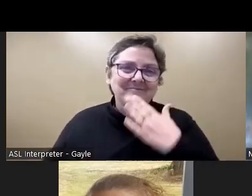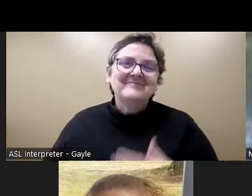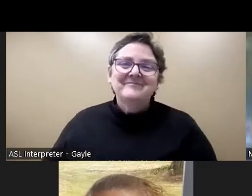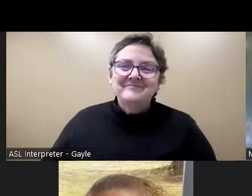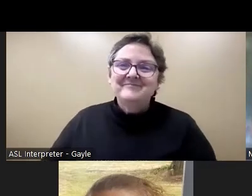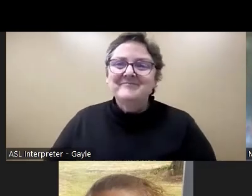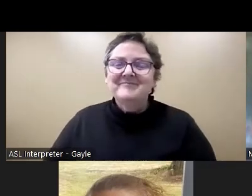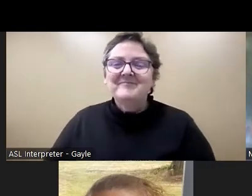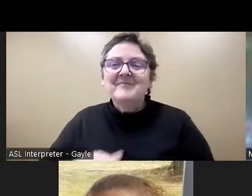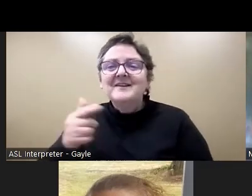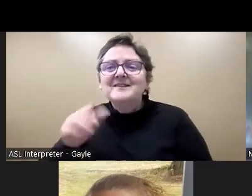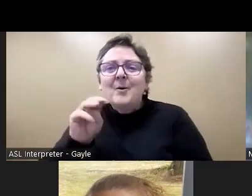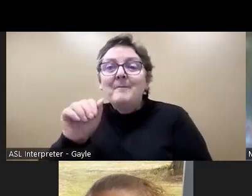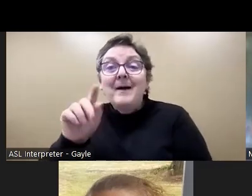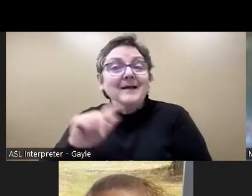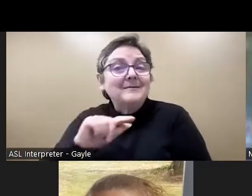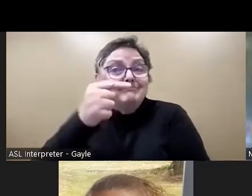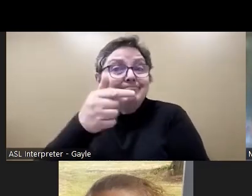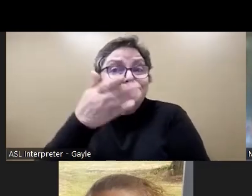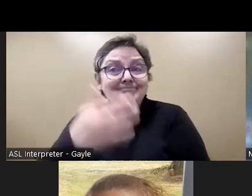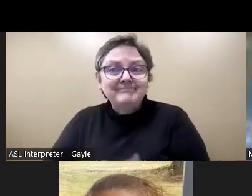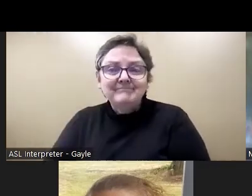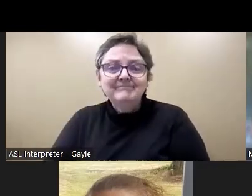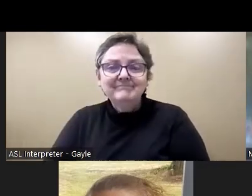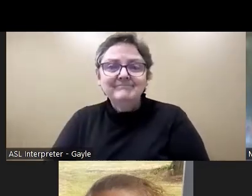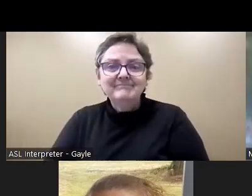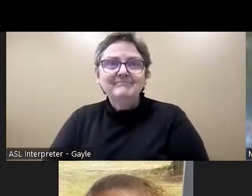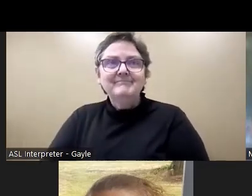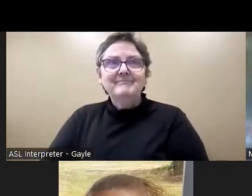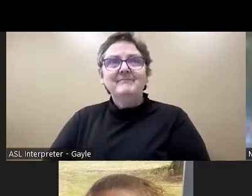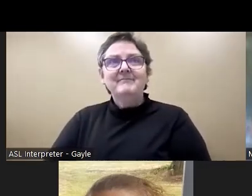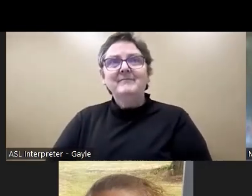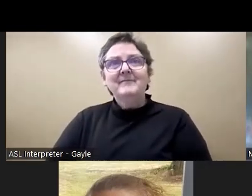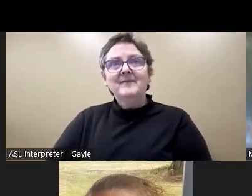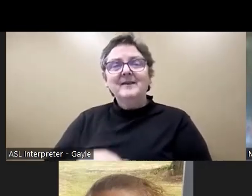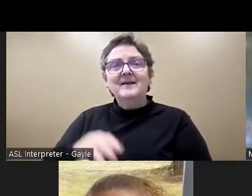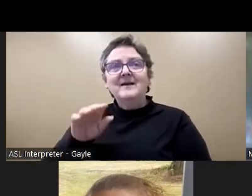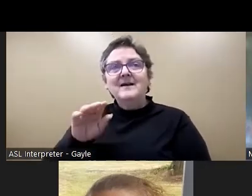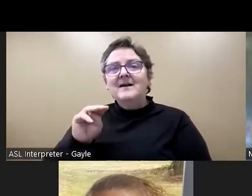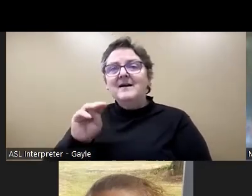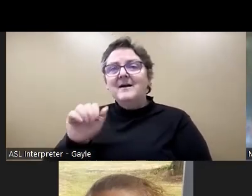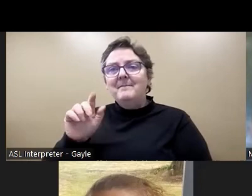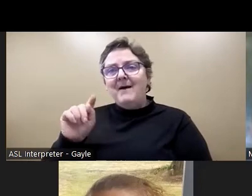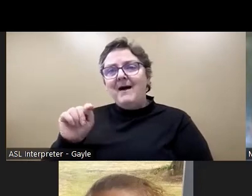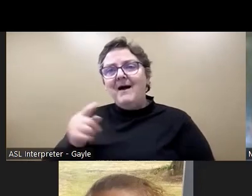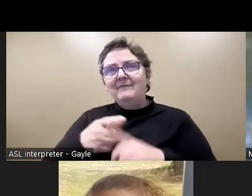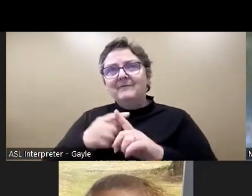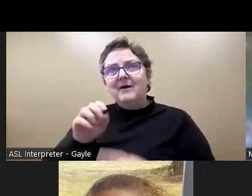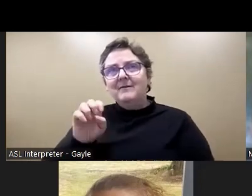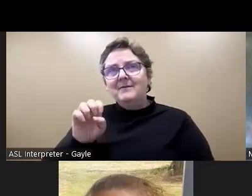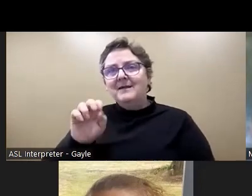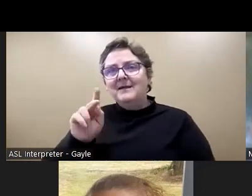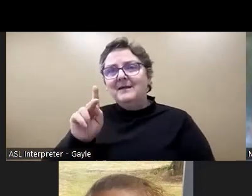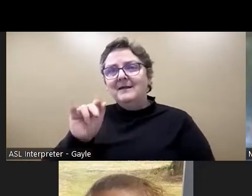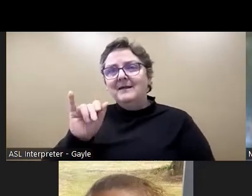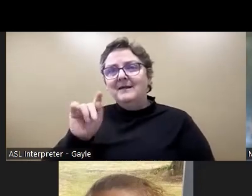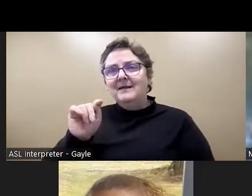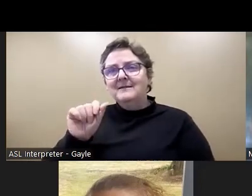So Matt, go ahead. Hi, just emphasizing what Paul and Christy said.